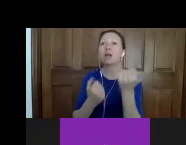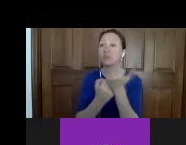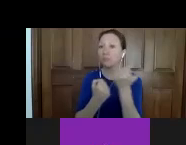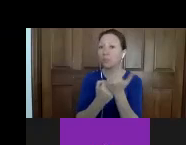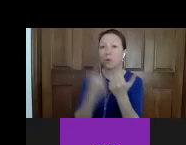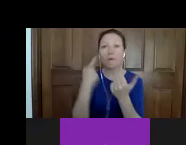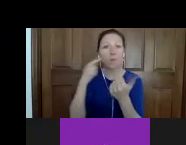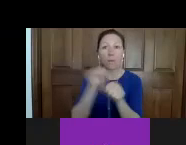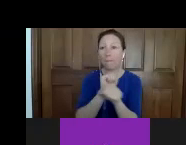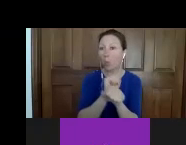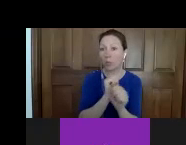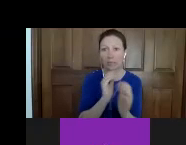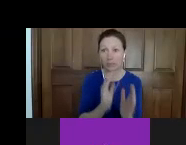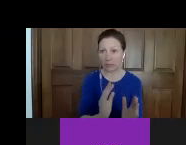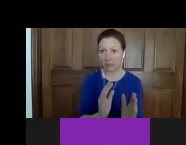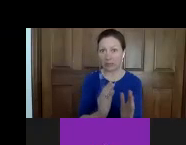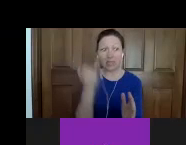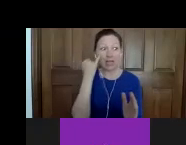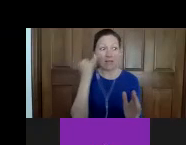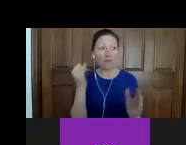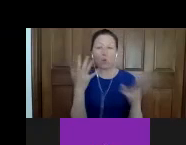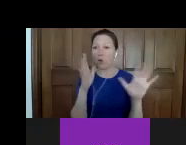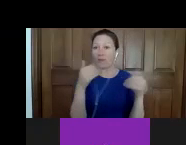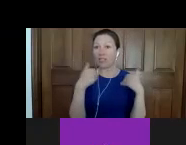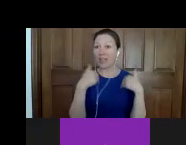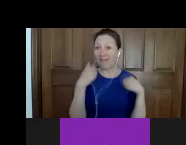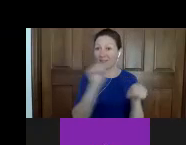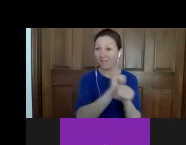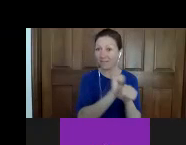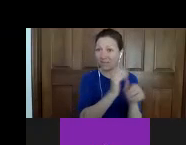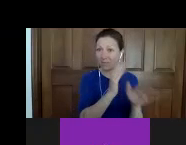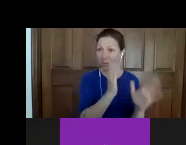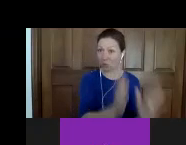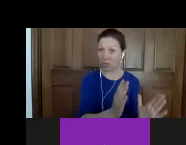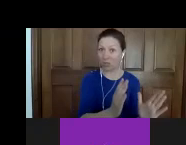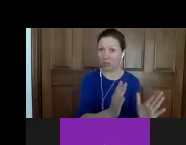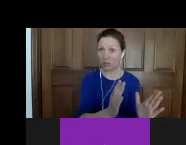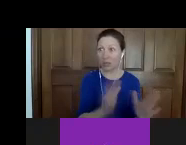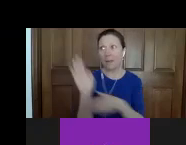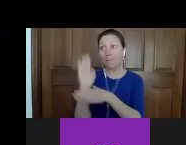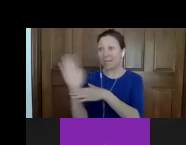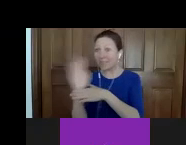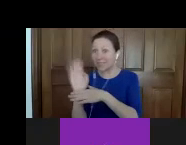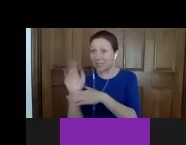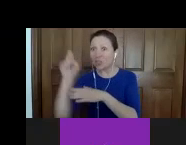currently employed or you're interviewing, businesses are required to provide reasonable accommodations.